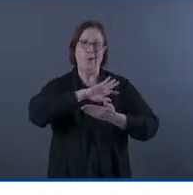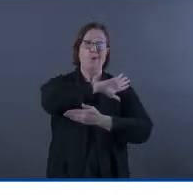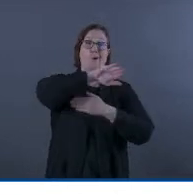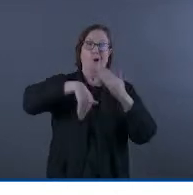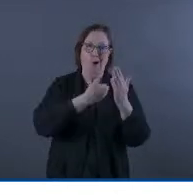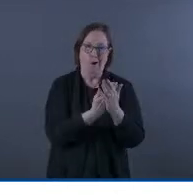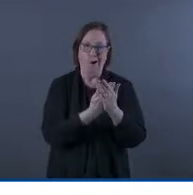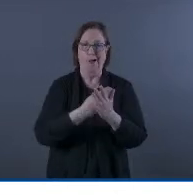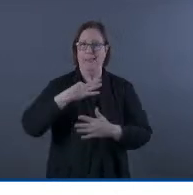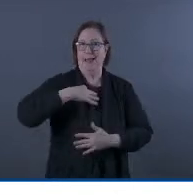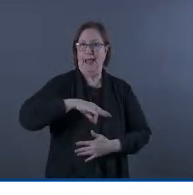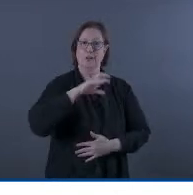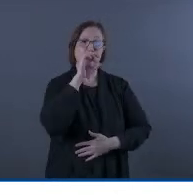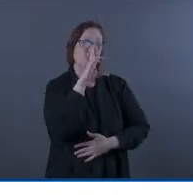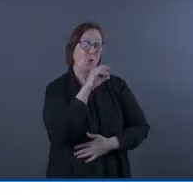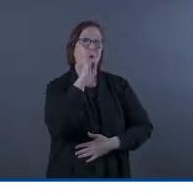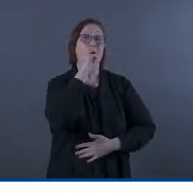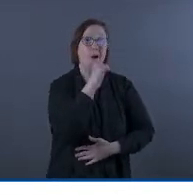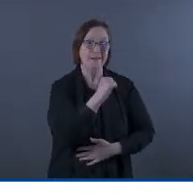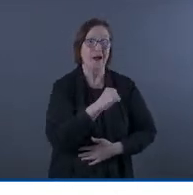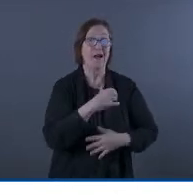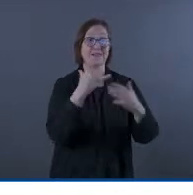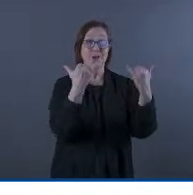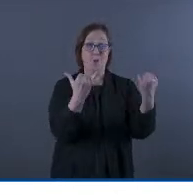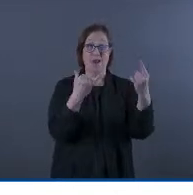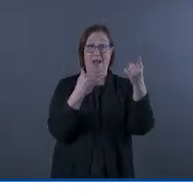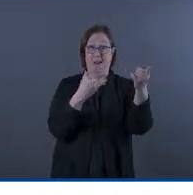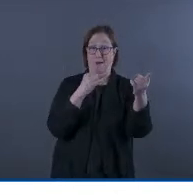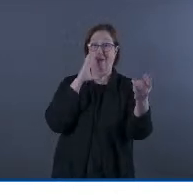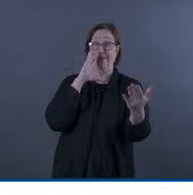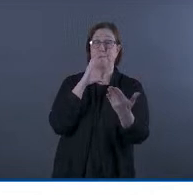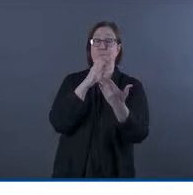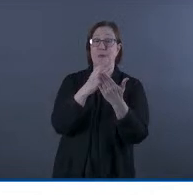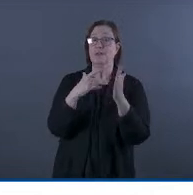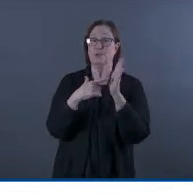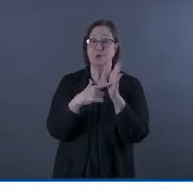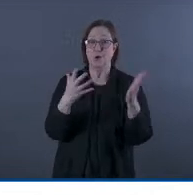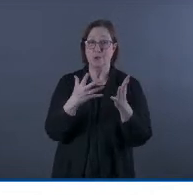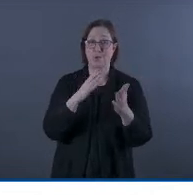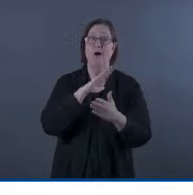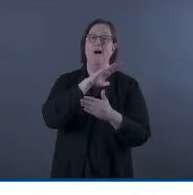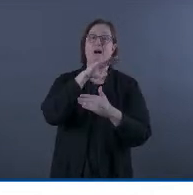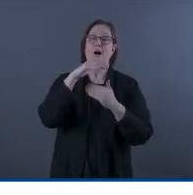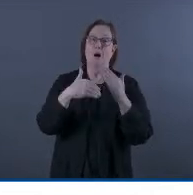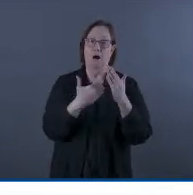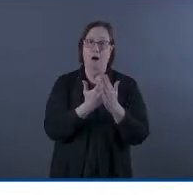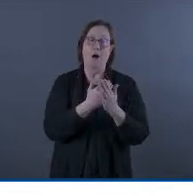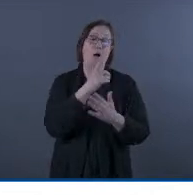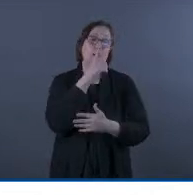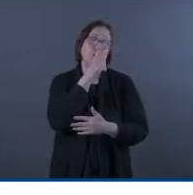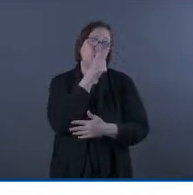in terms of the percent of people who are eligible that have received at least one dose of the vaccine.